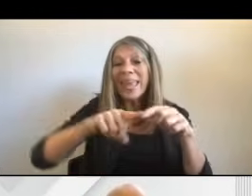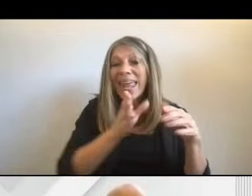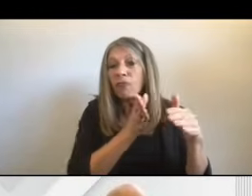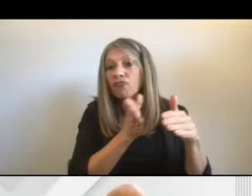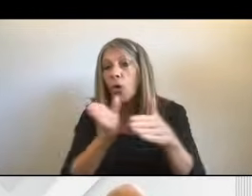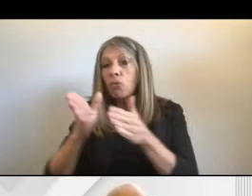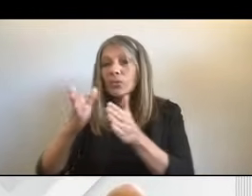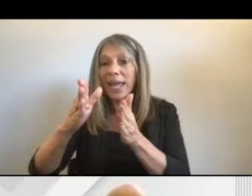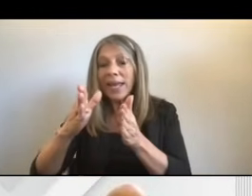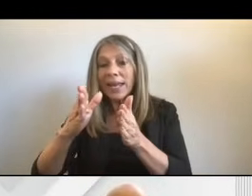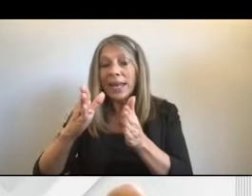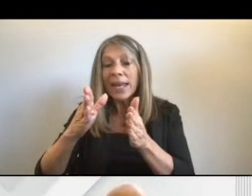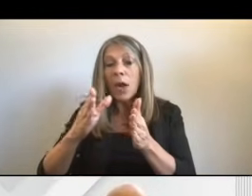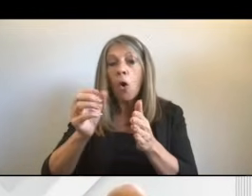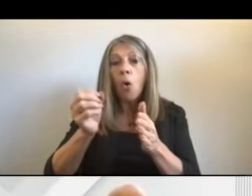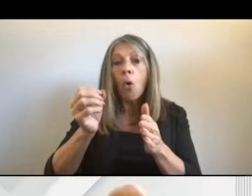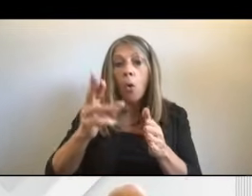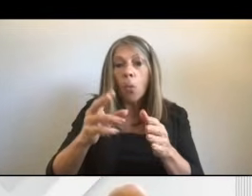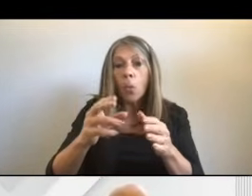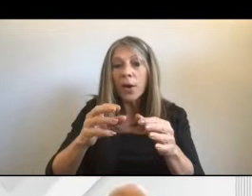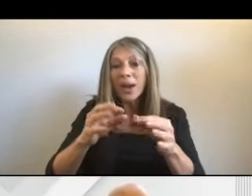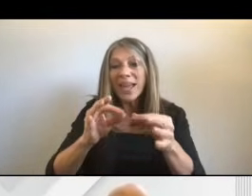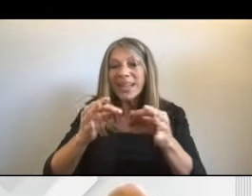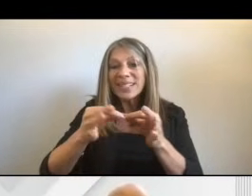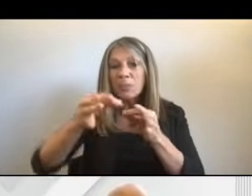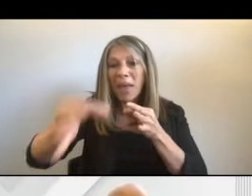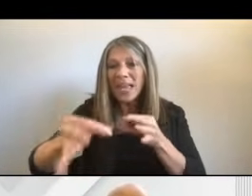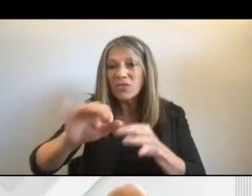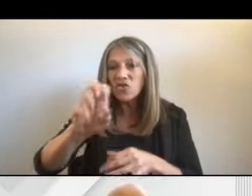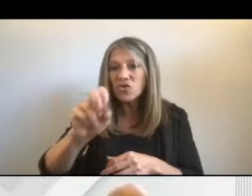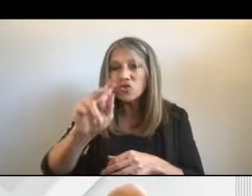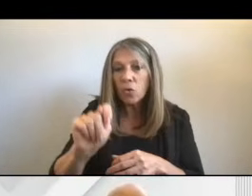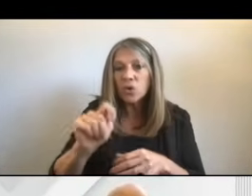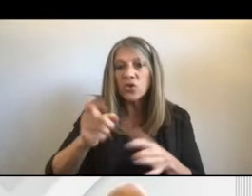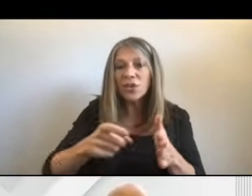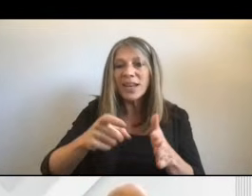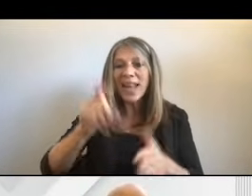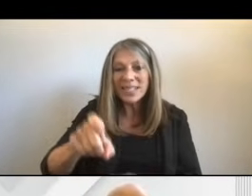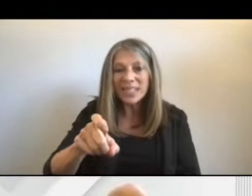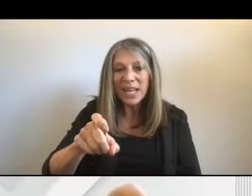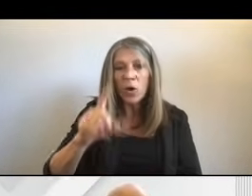fittings. Where expansion joints are necessary for large spans of handrails, the expansion